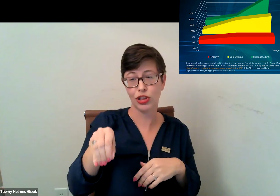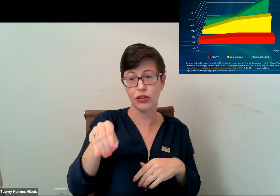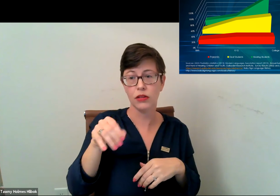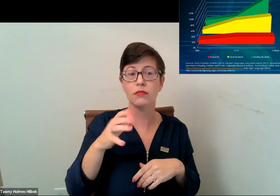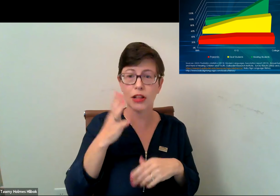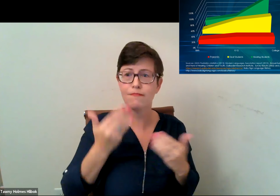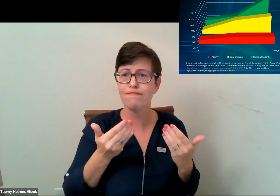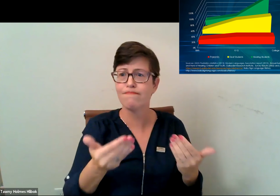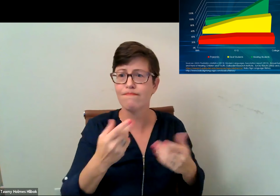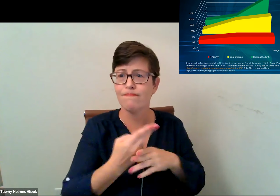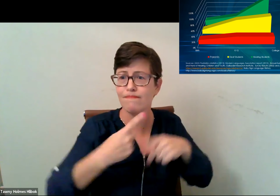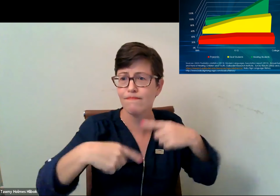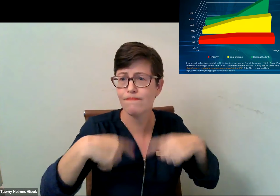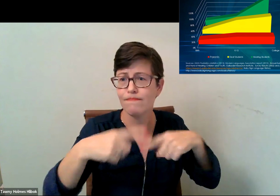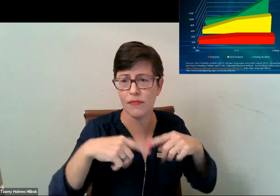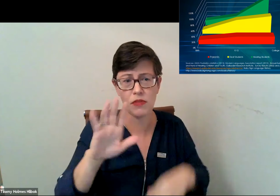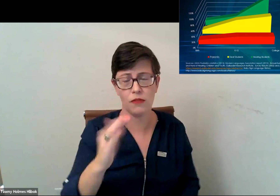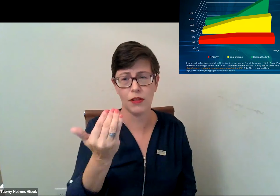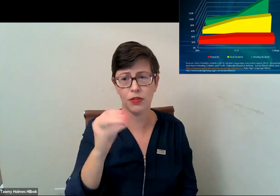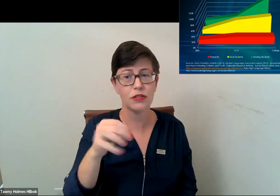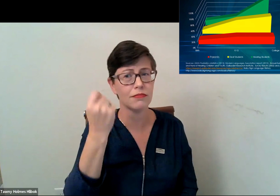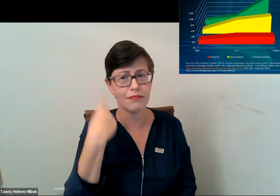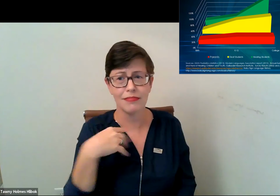About 15% of those parents start learning sign language.